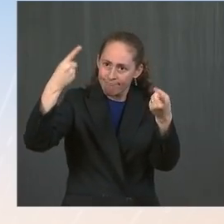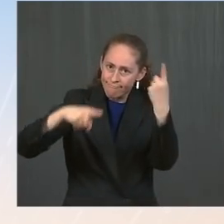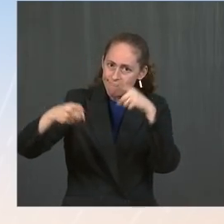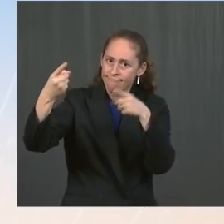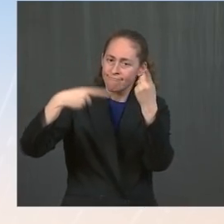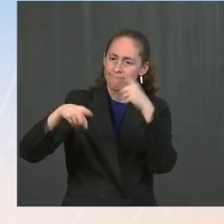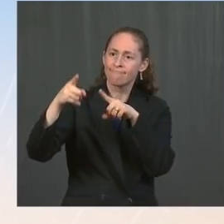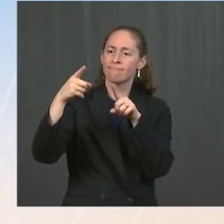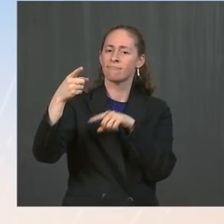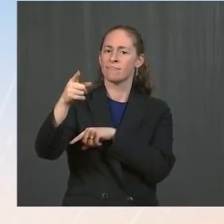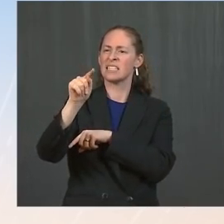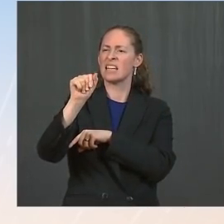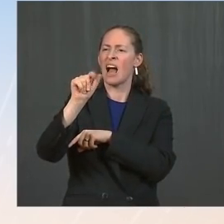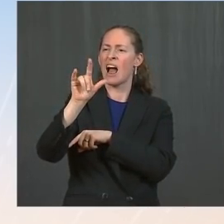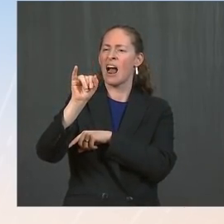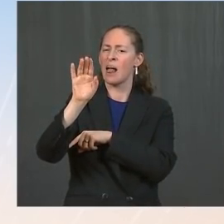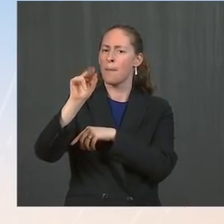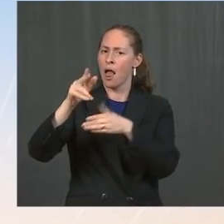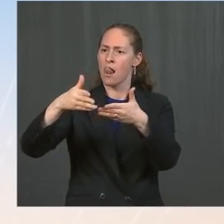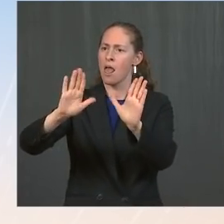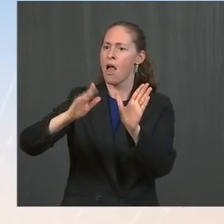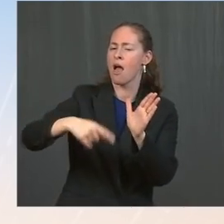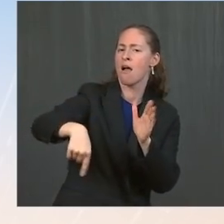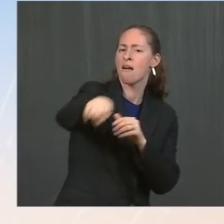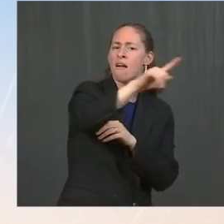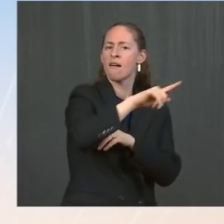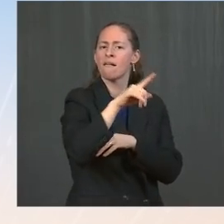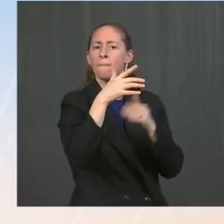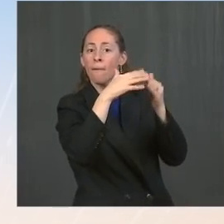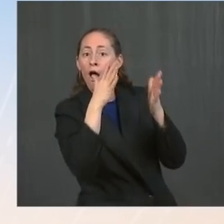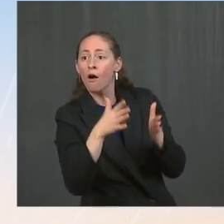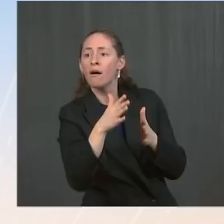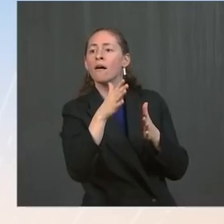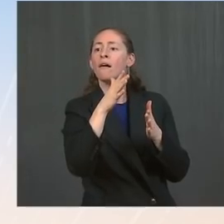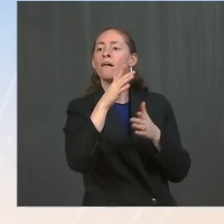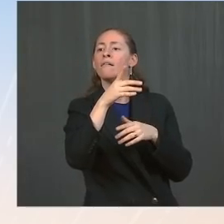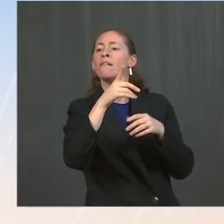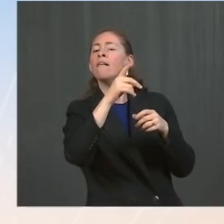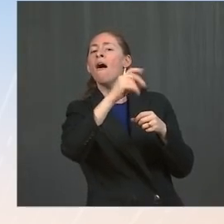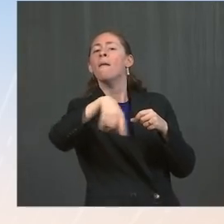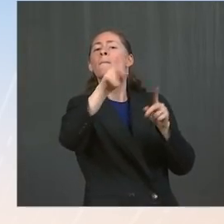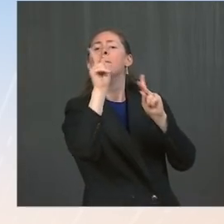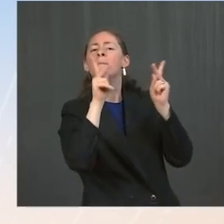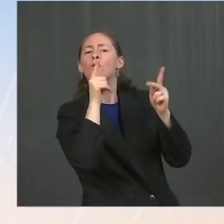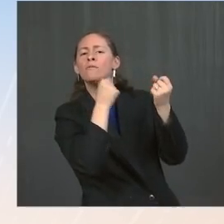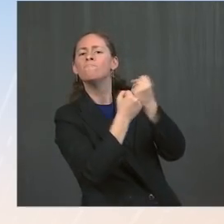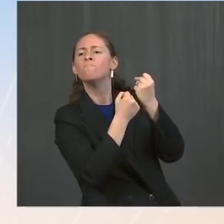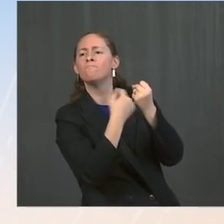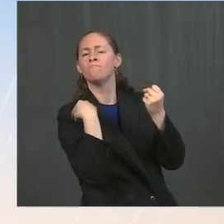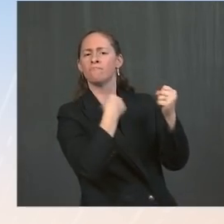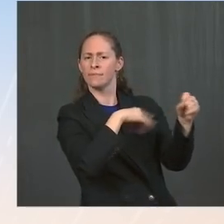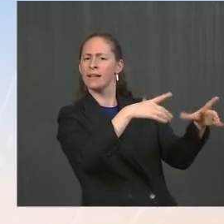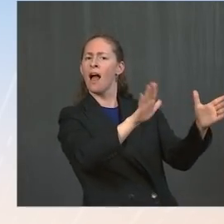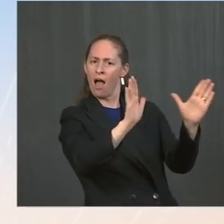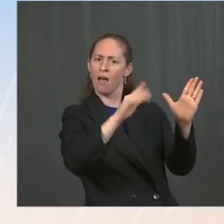to get Afghan partners, and to get legal permanent residents out. And we're hopeful and working to ensure their additional flights,